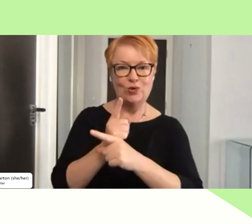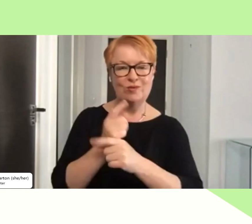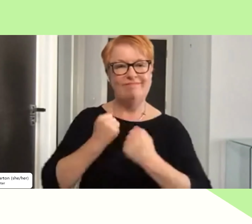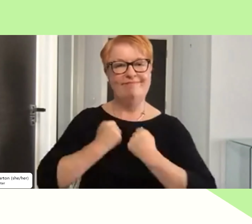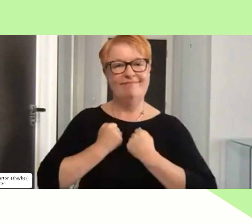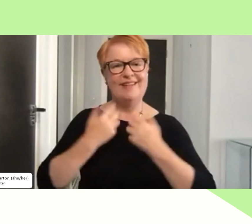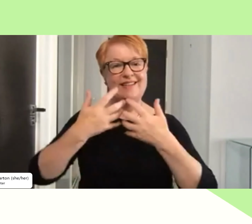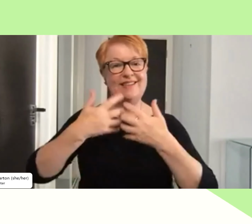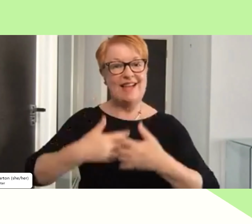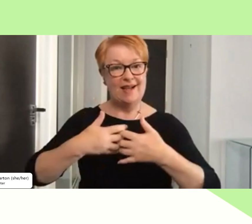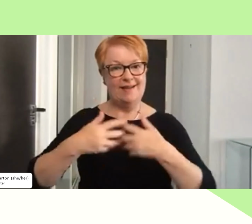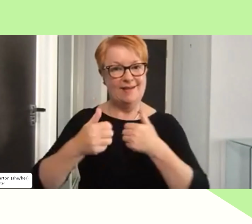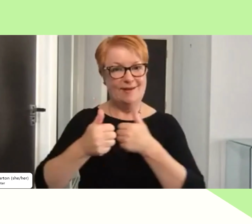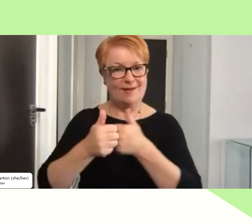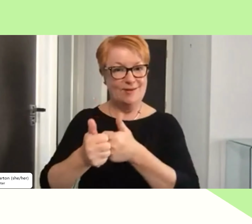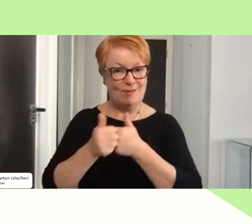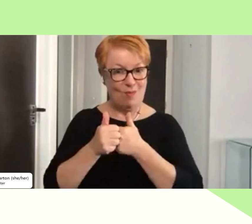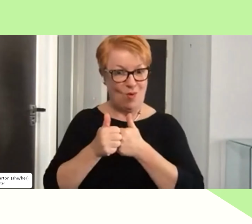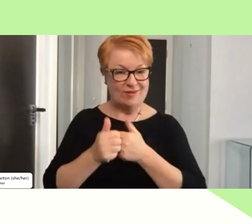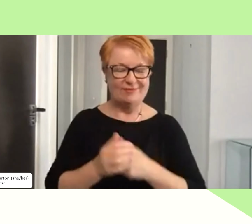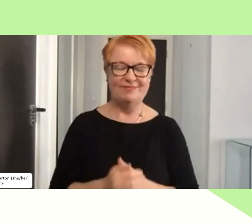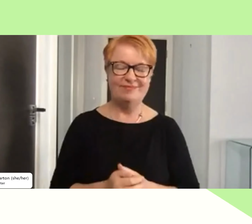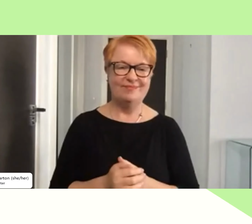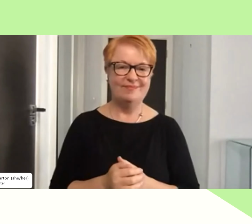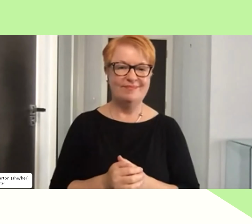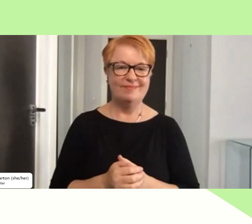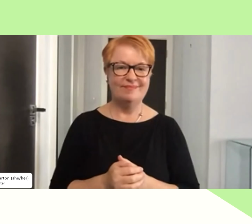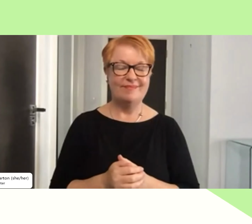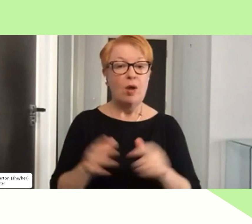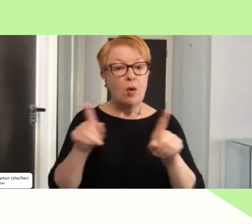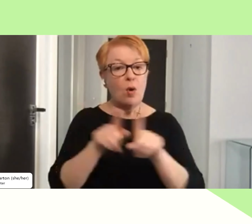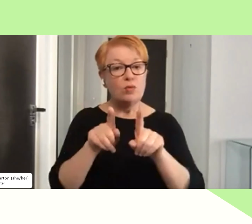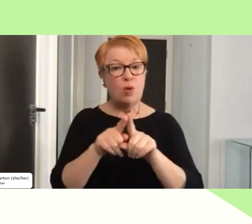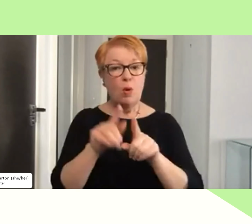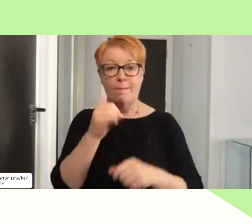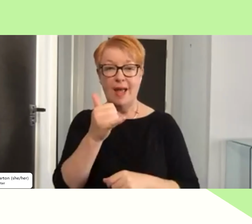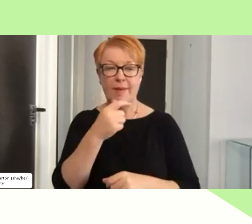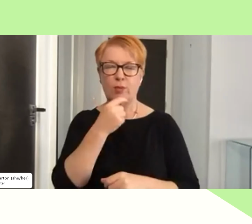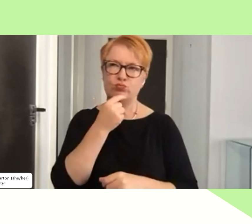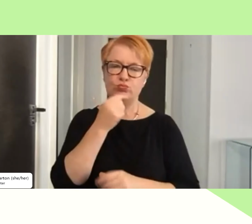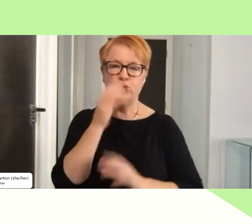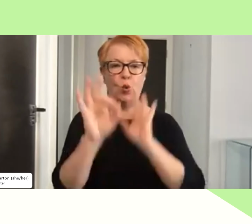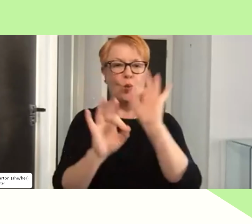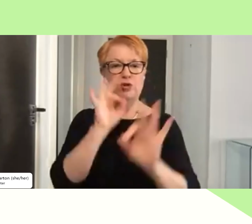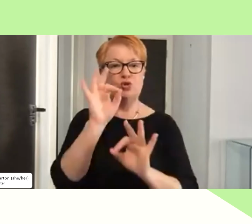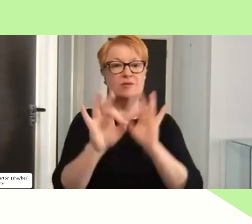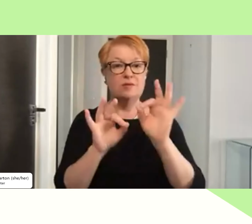Also, if you would like to ask our speakers any questions during the event, you can submit